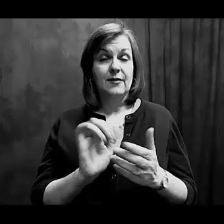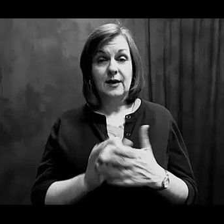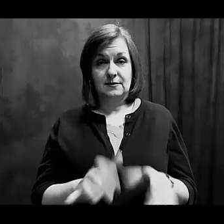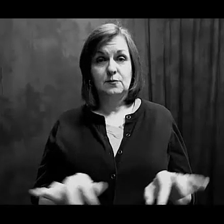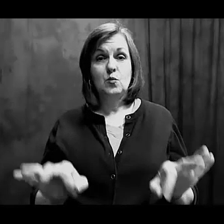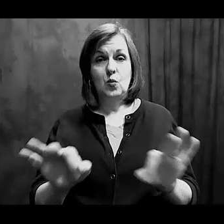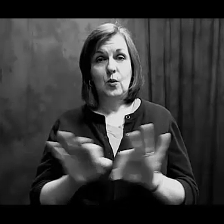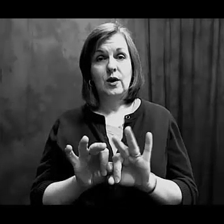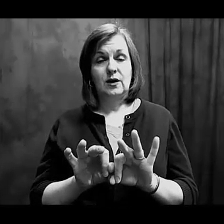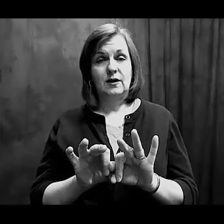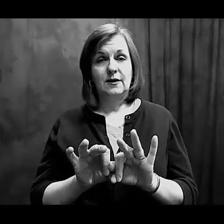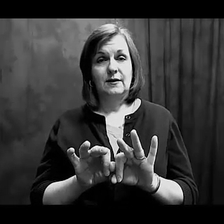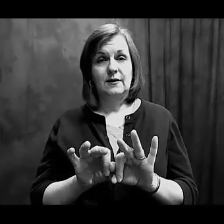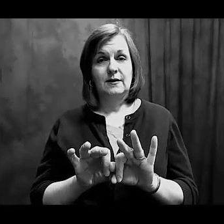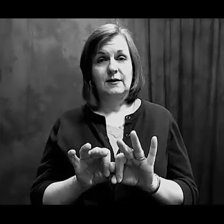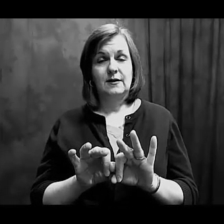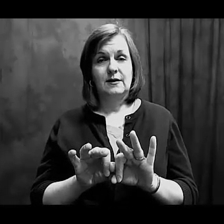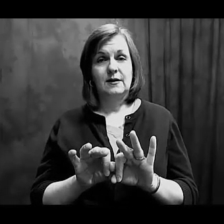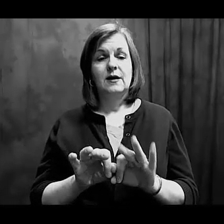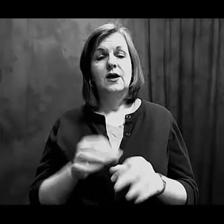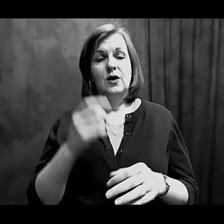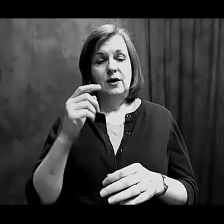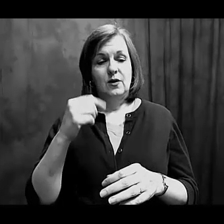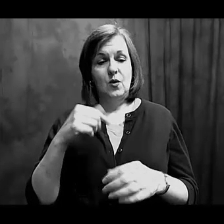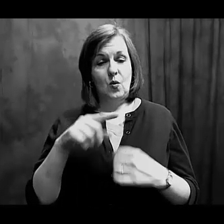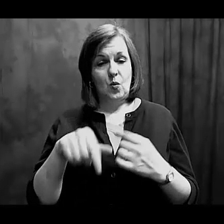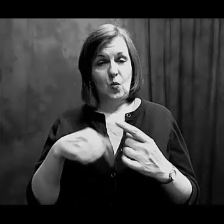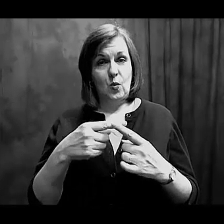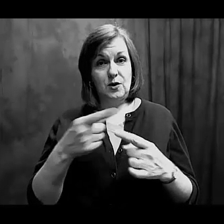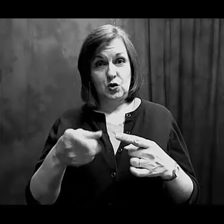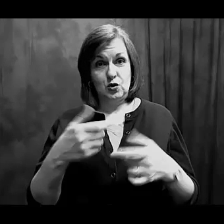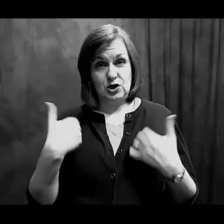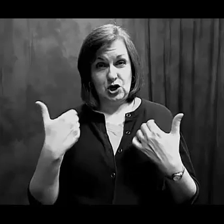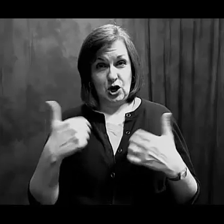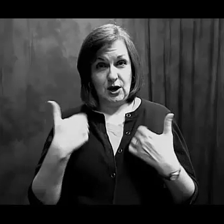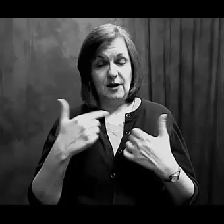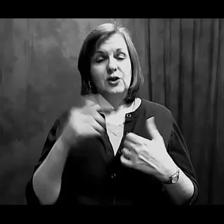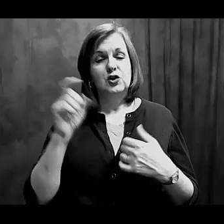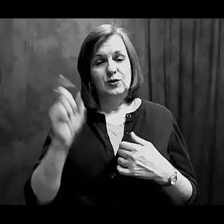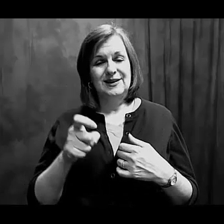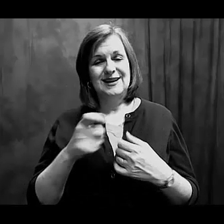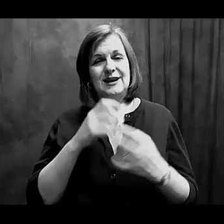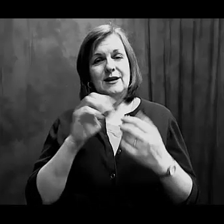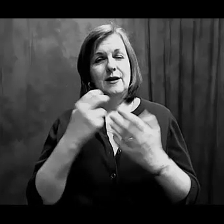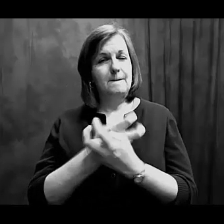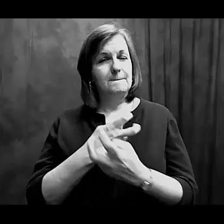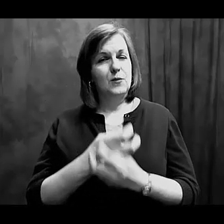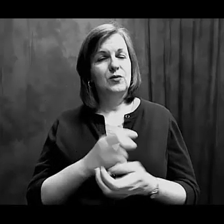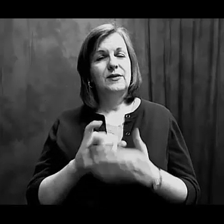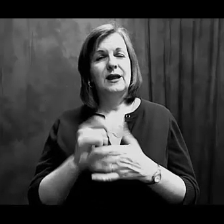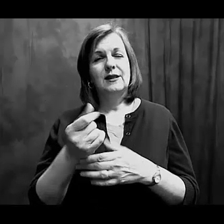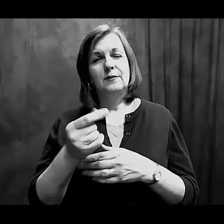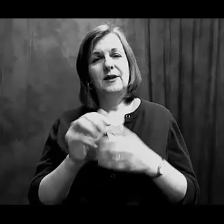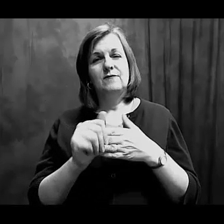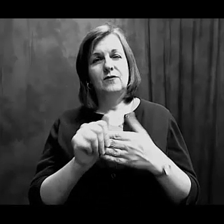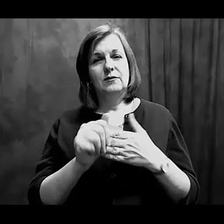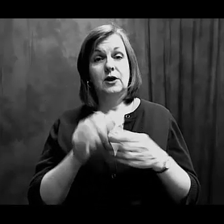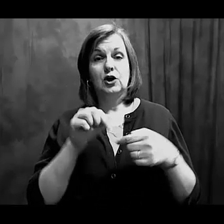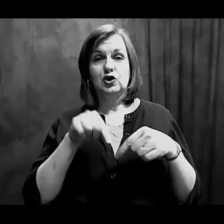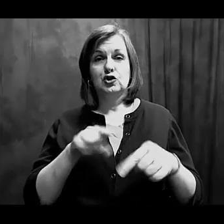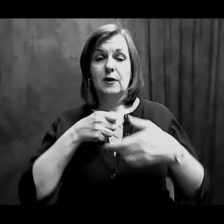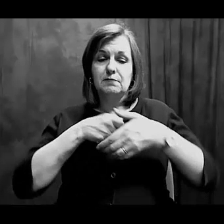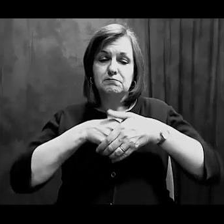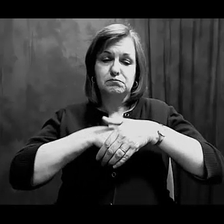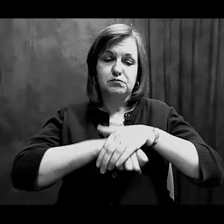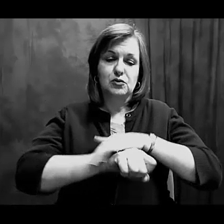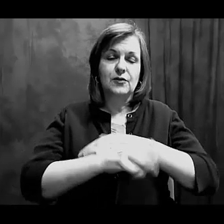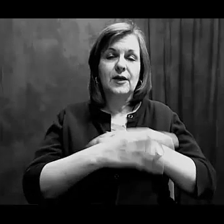so you see when you are born - your bones are very cartilagenous -- meaning that they are almost sort of squishy